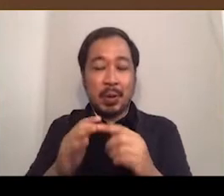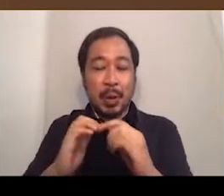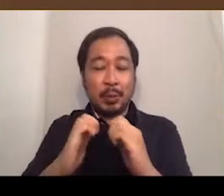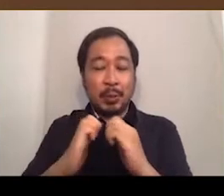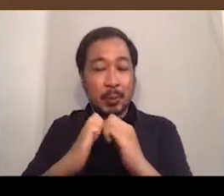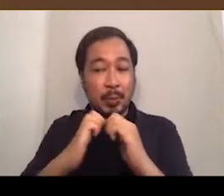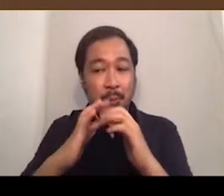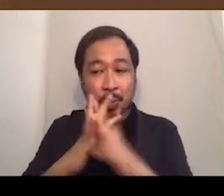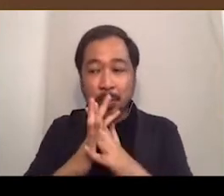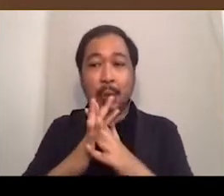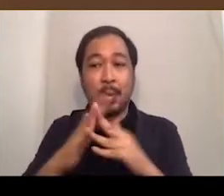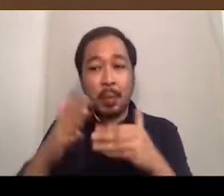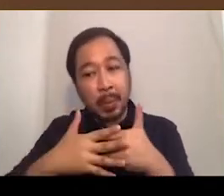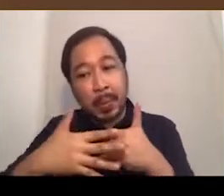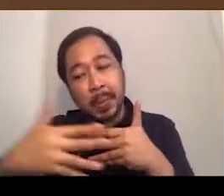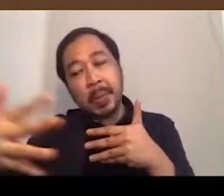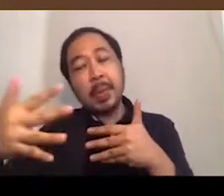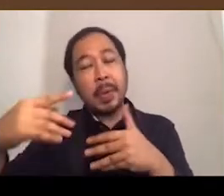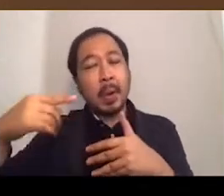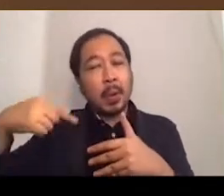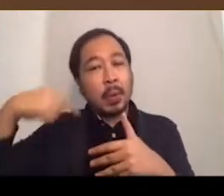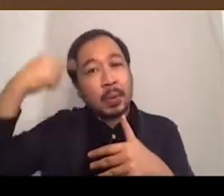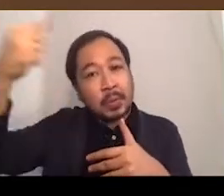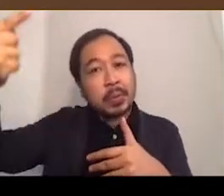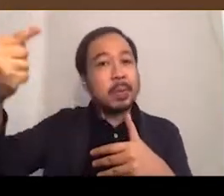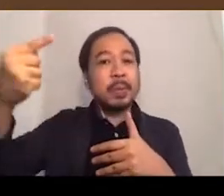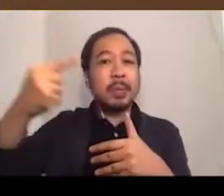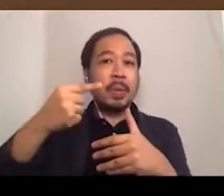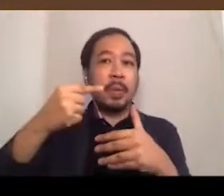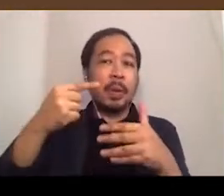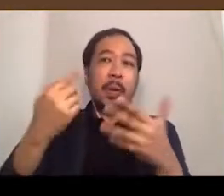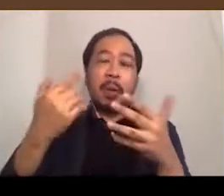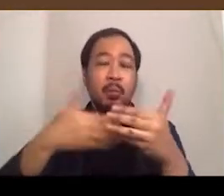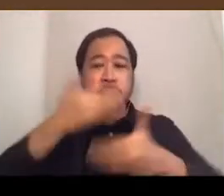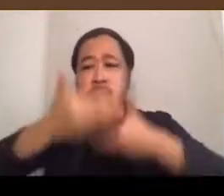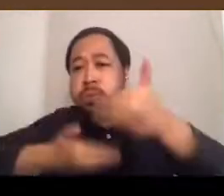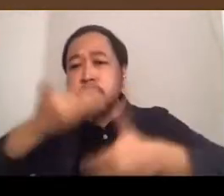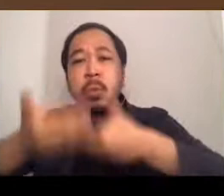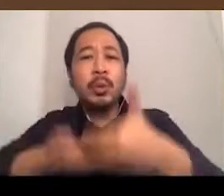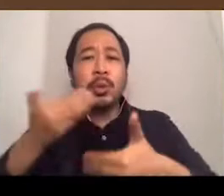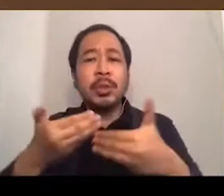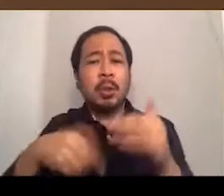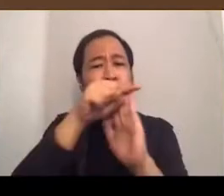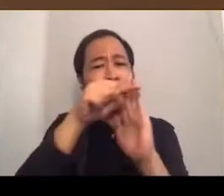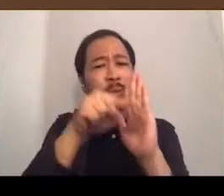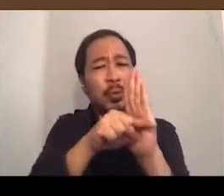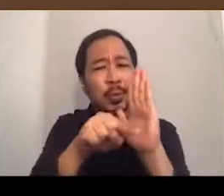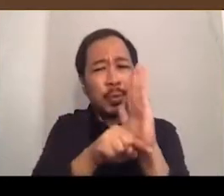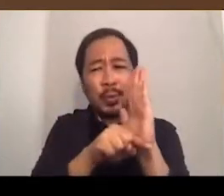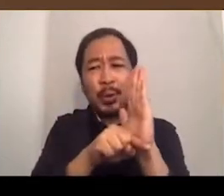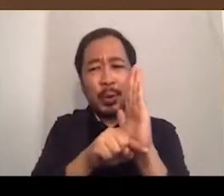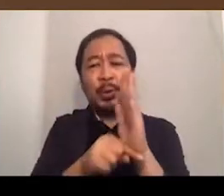and offer targeted guidance based on their specific needs.